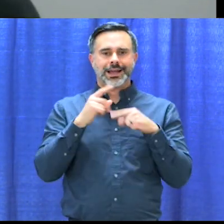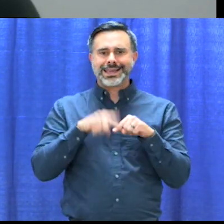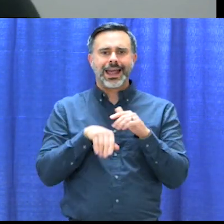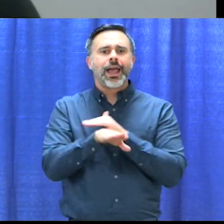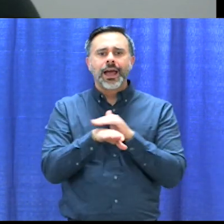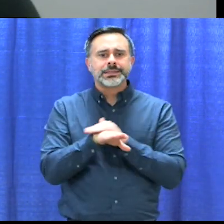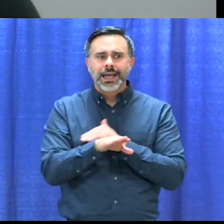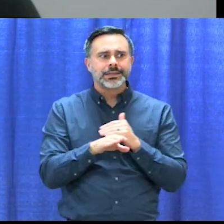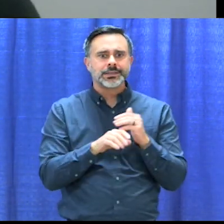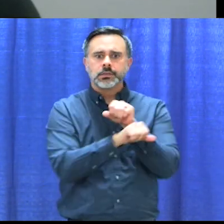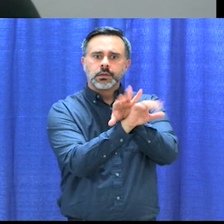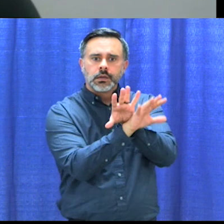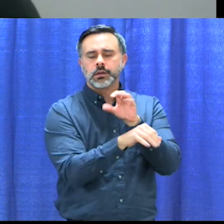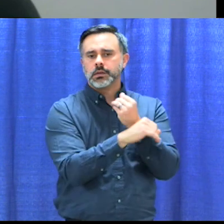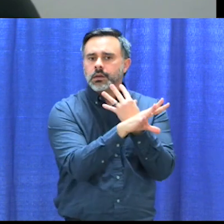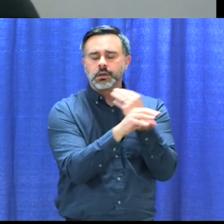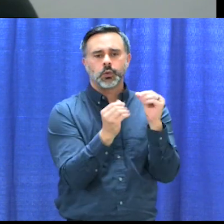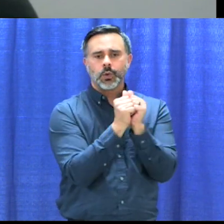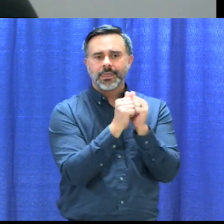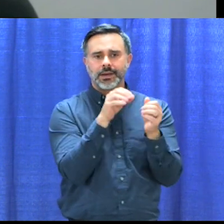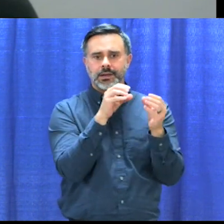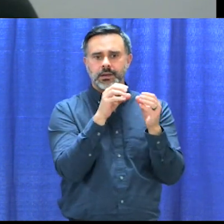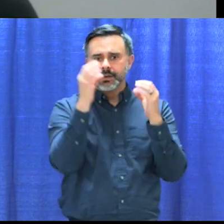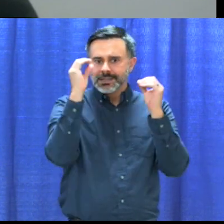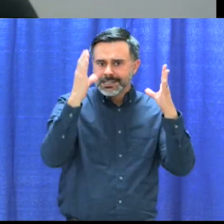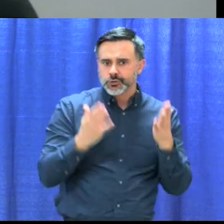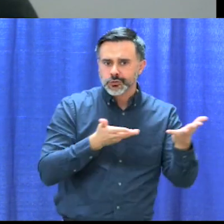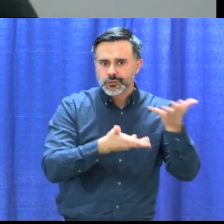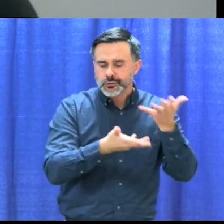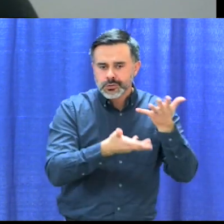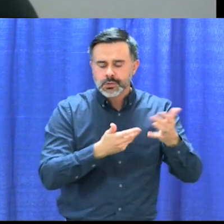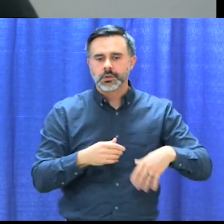So in addition to the lack of internet access for the vast majority of our families there's